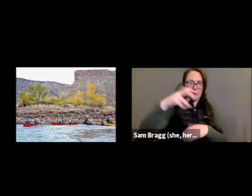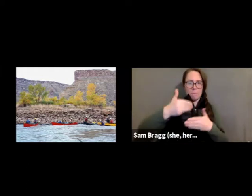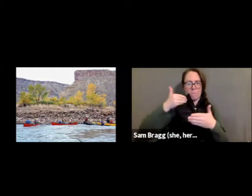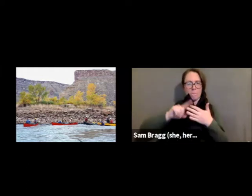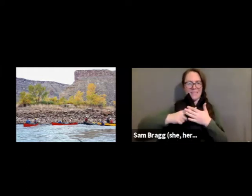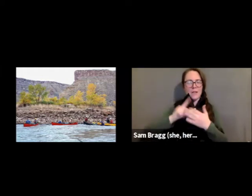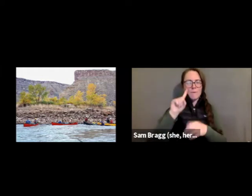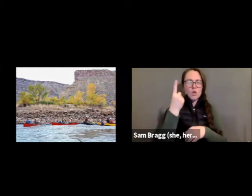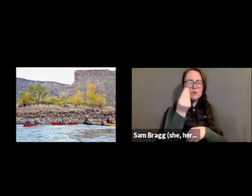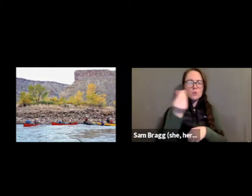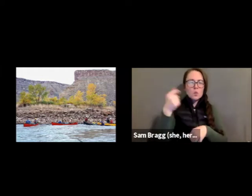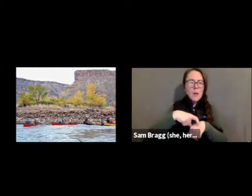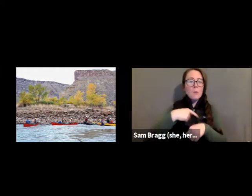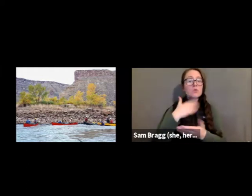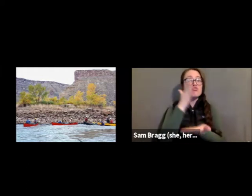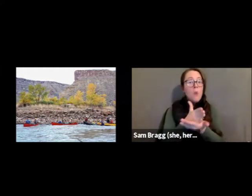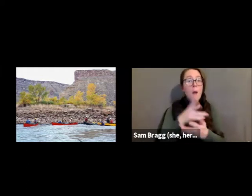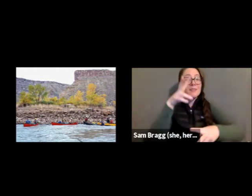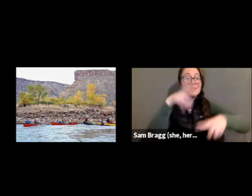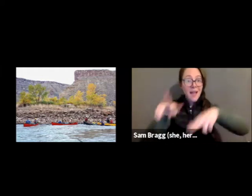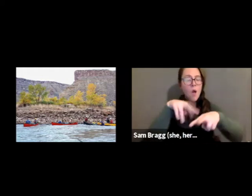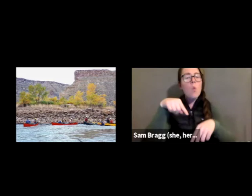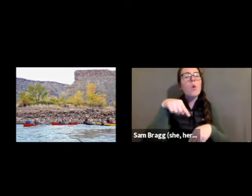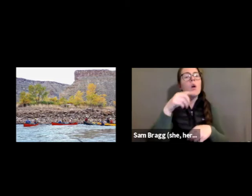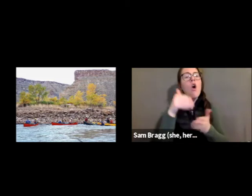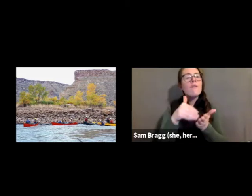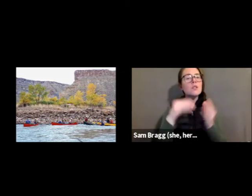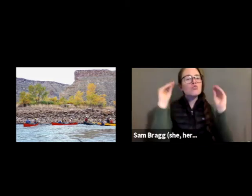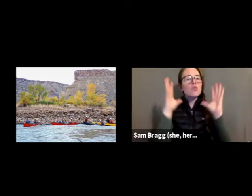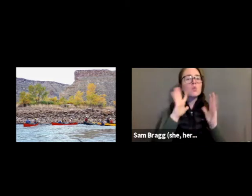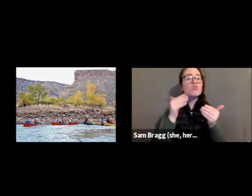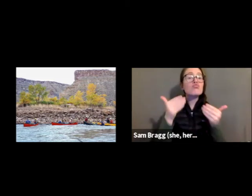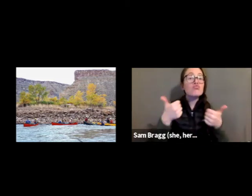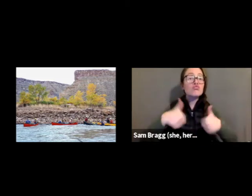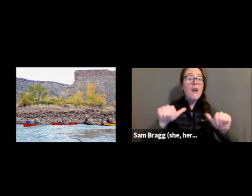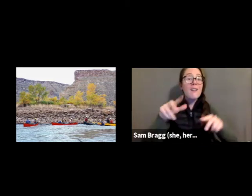and that was what we used during the trip the first few times we would stop and scout and often